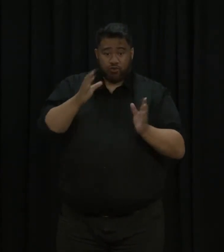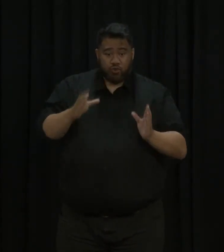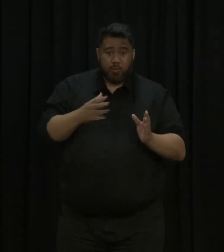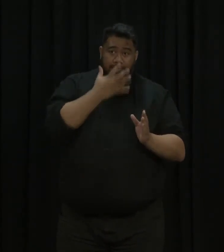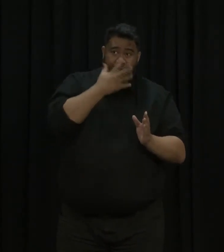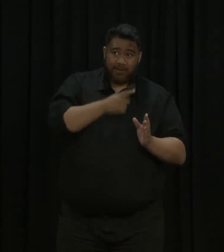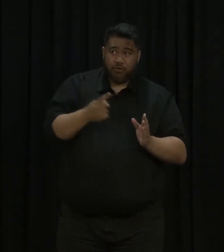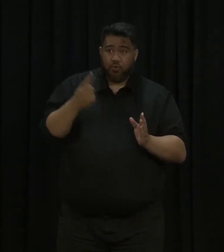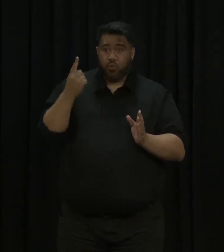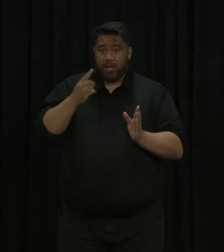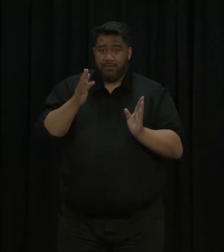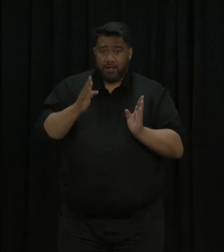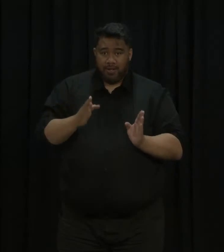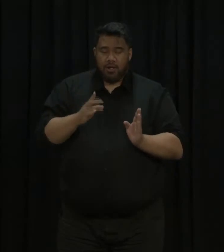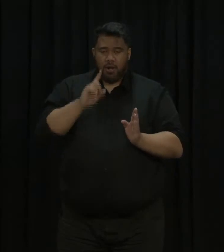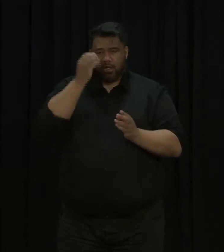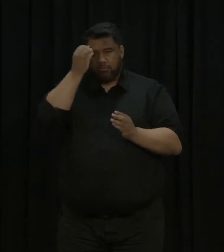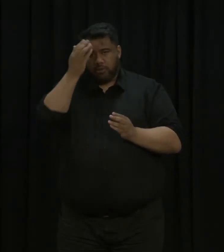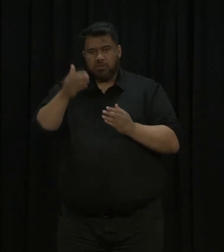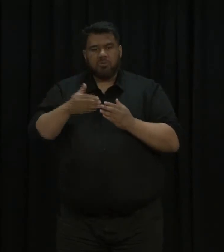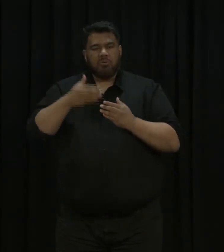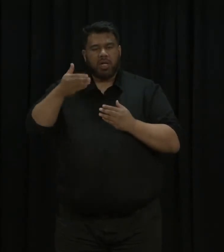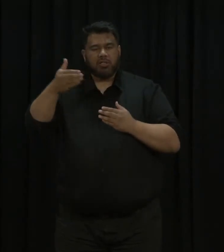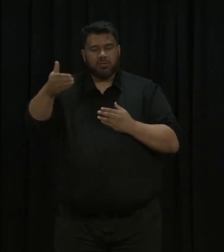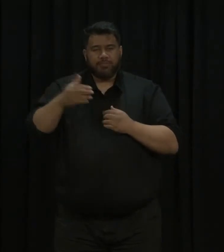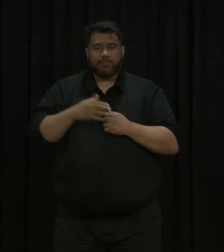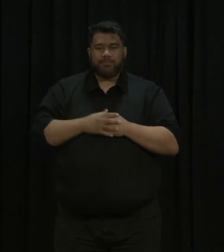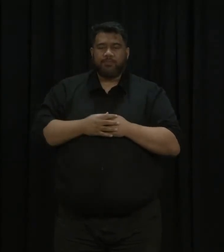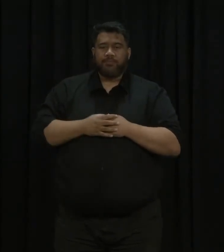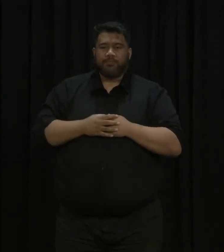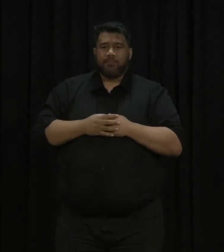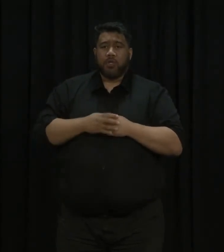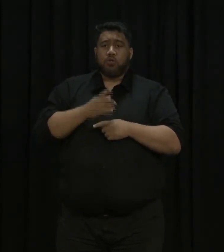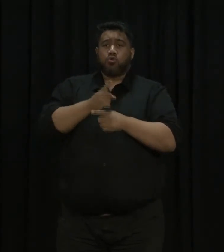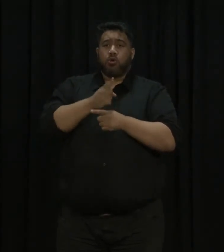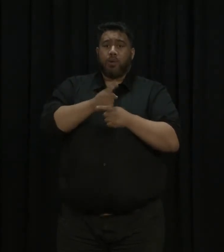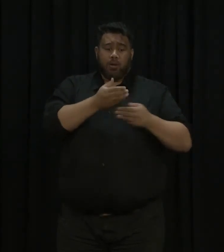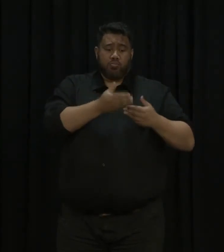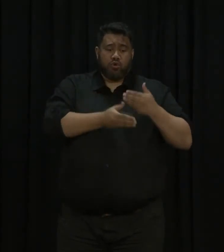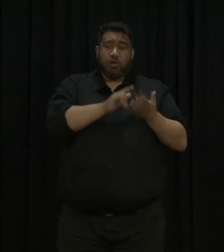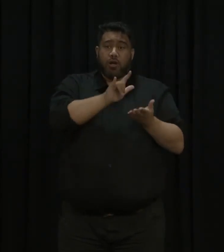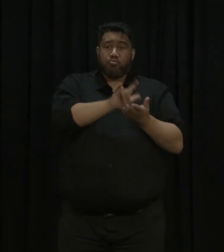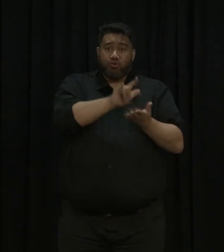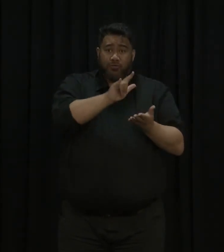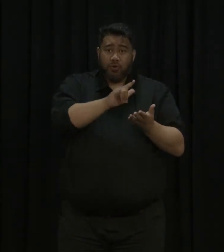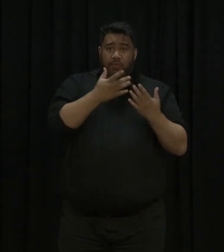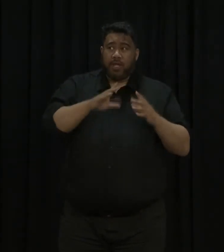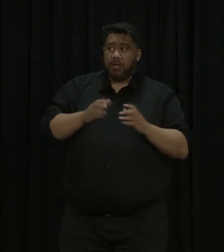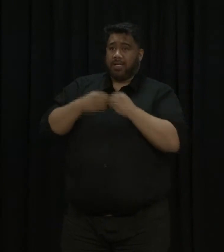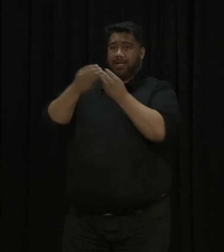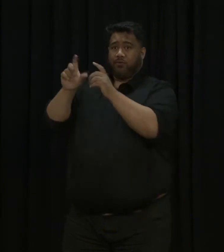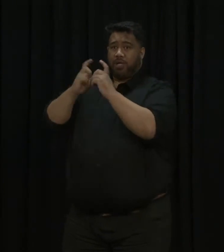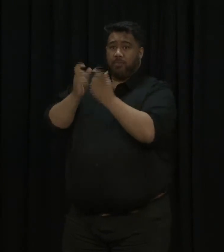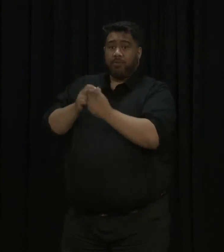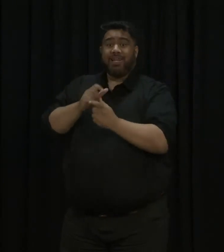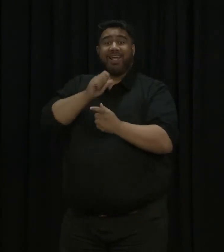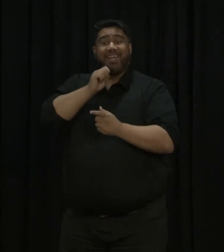We can get you the exact number of the first and 2nd doses for the 5 to 11-year-old